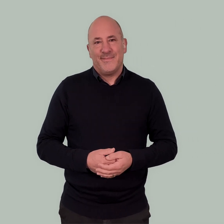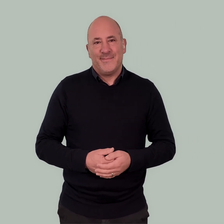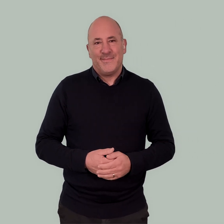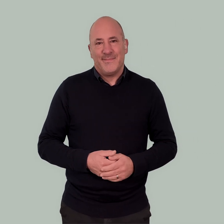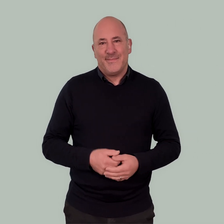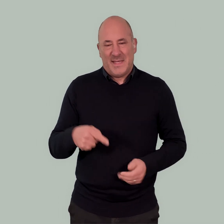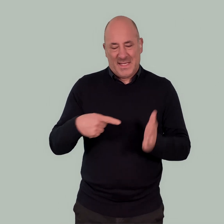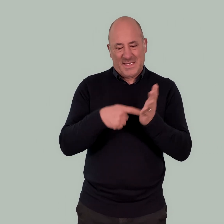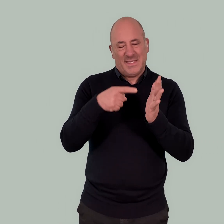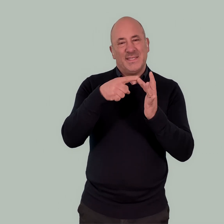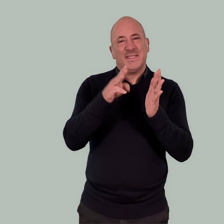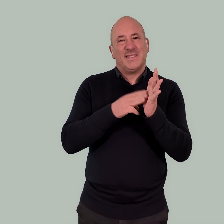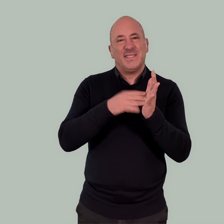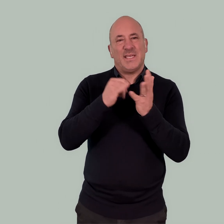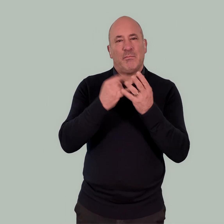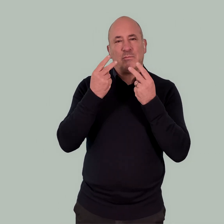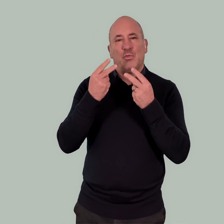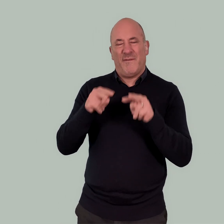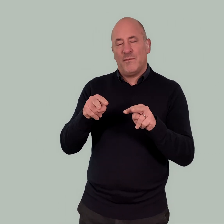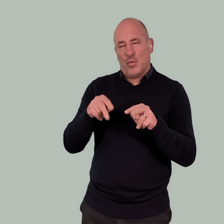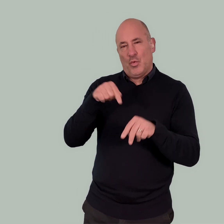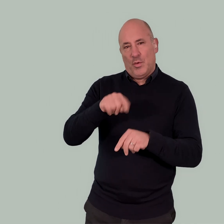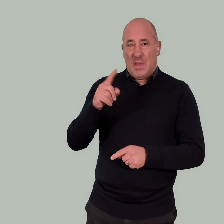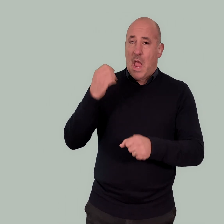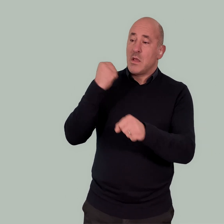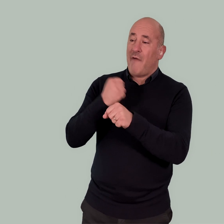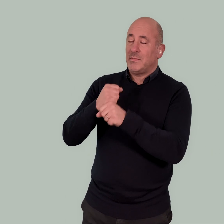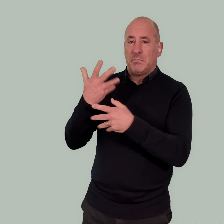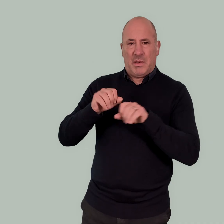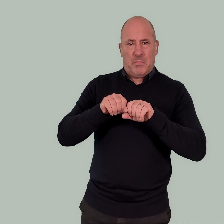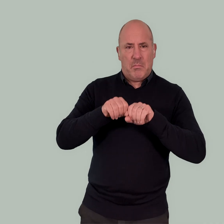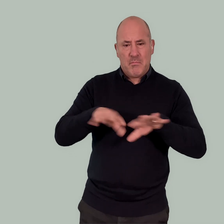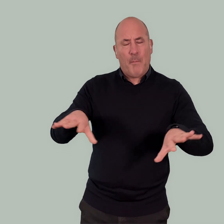The government has launched the Timms Review